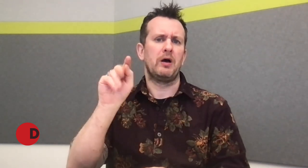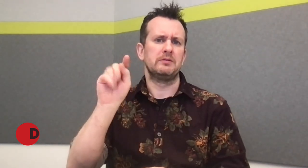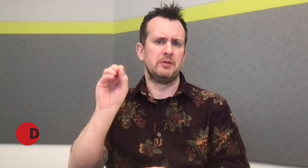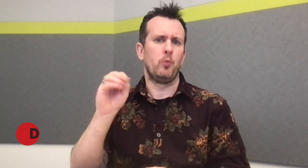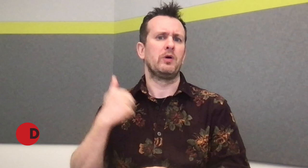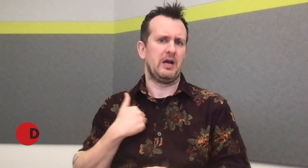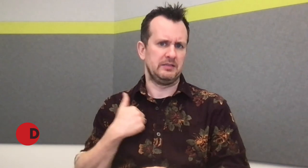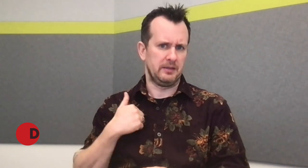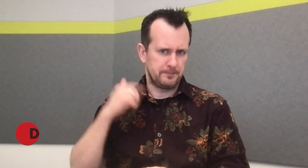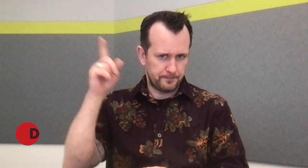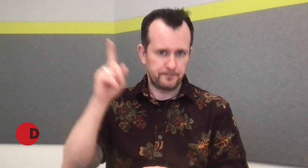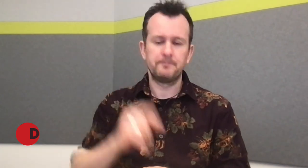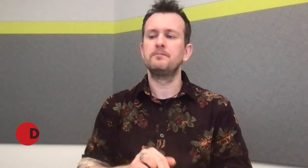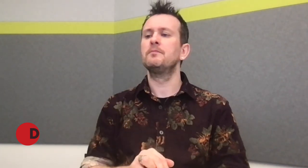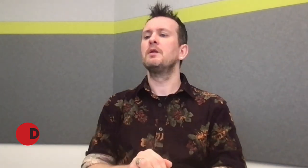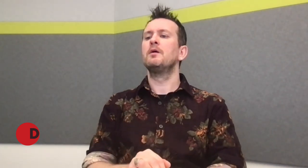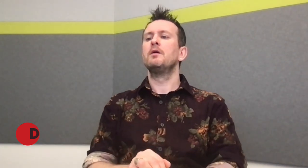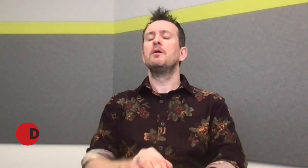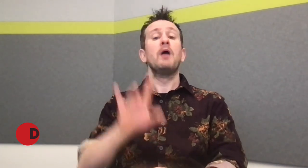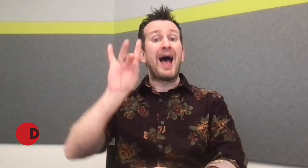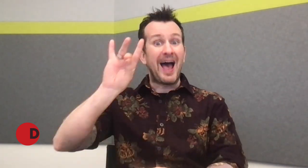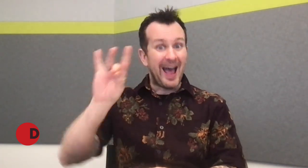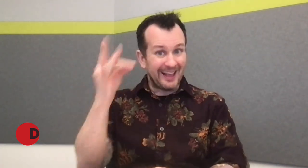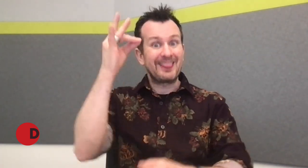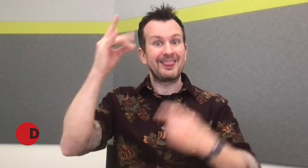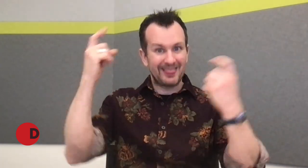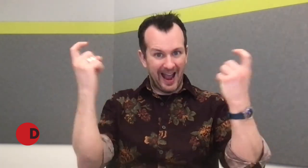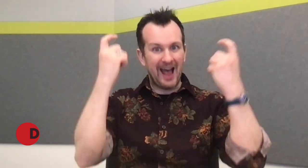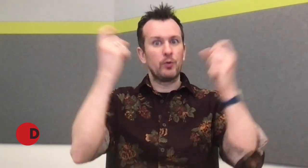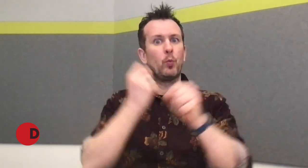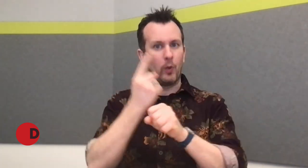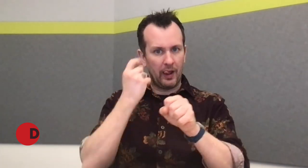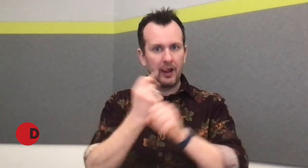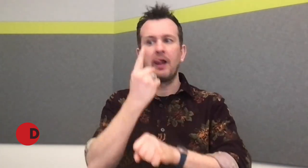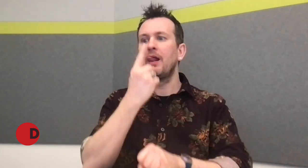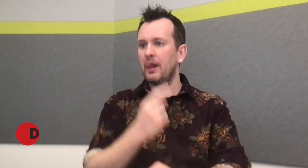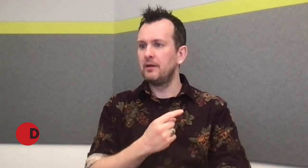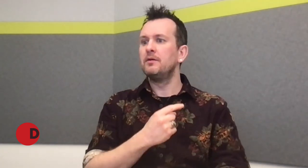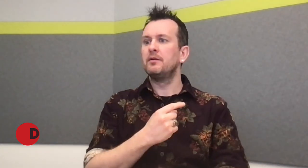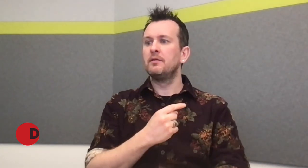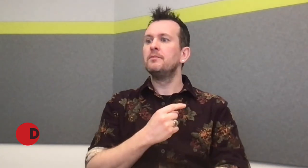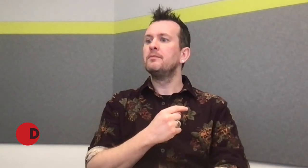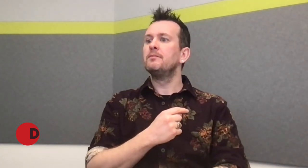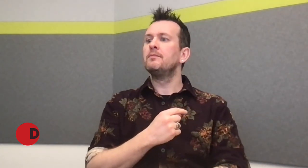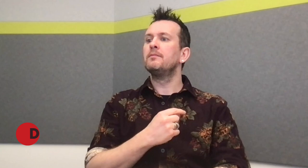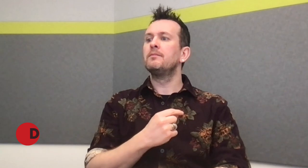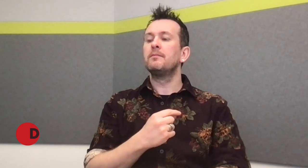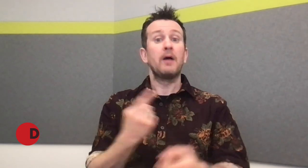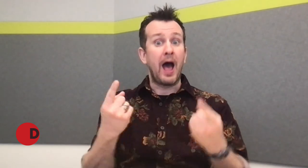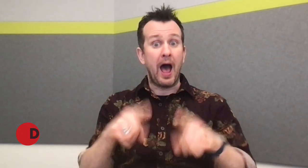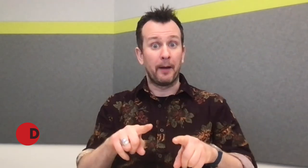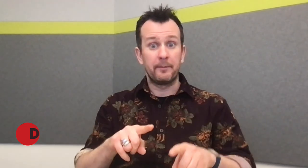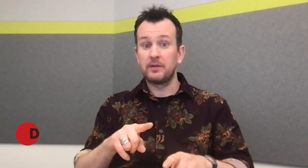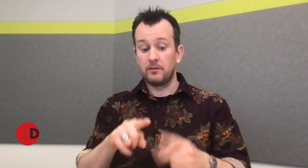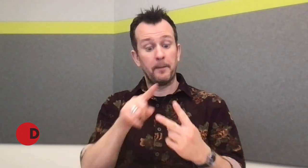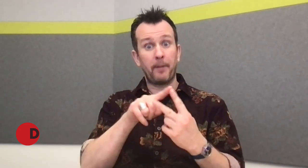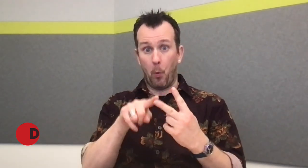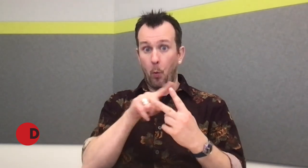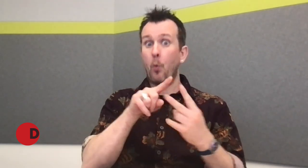This is the 8th festival coming up which will be available